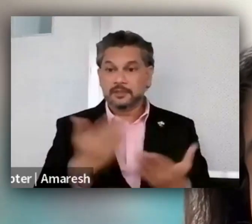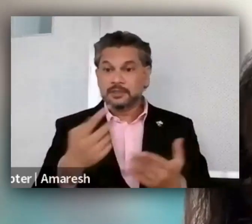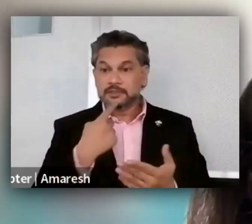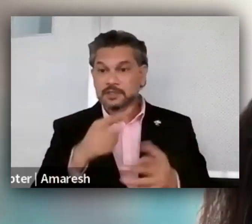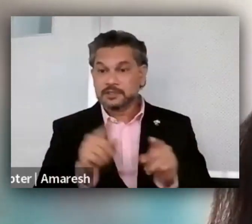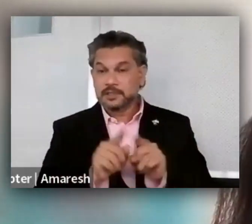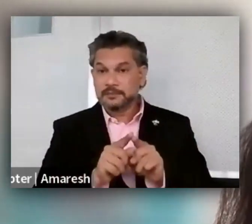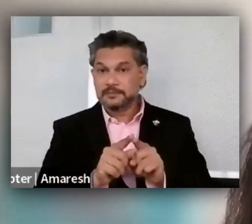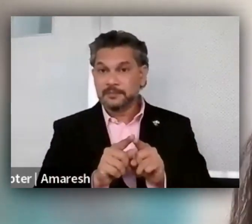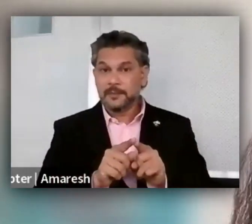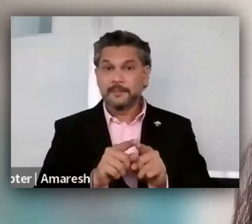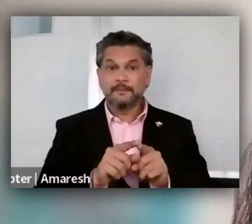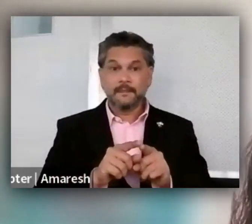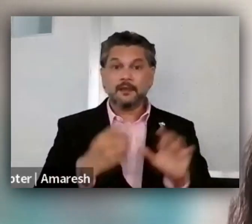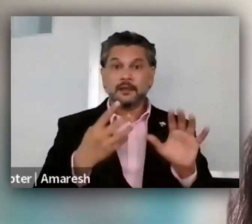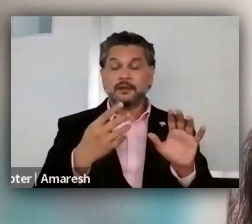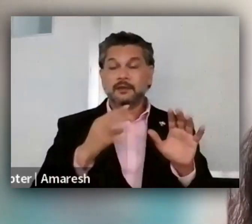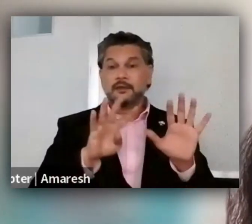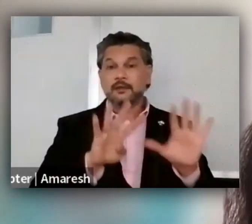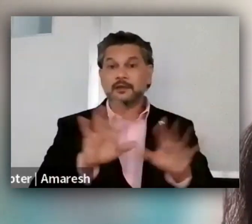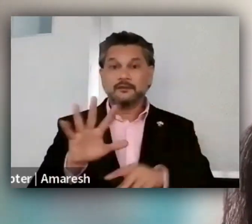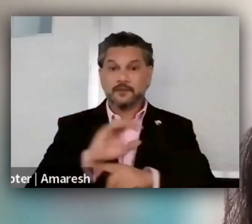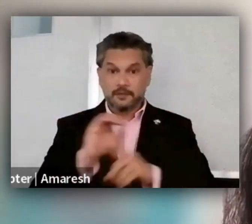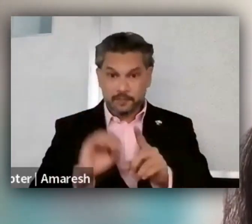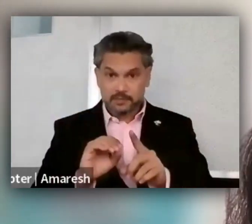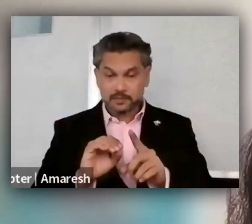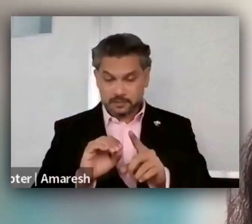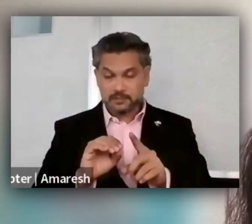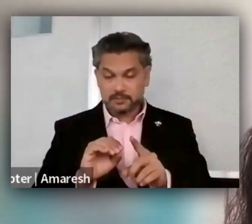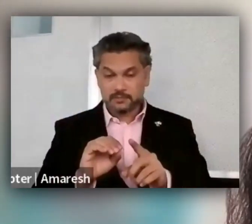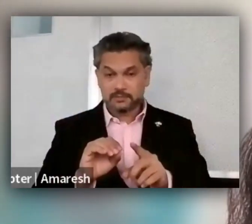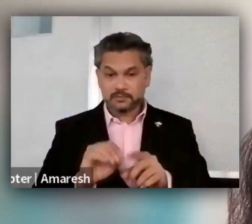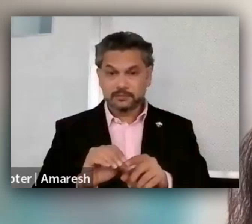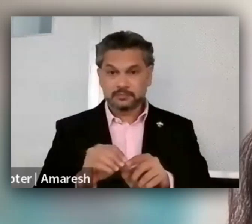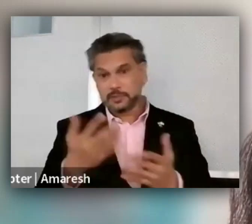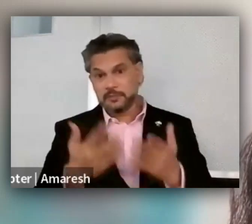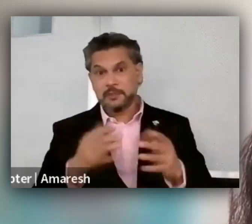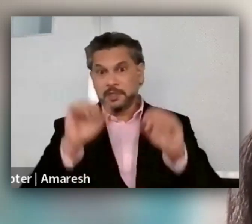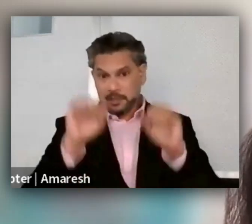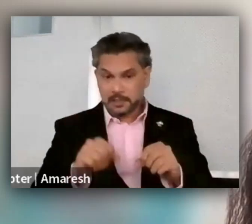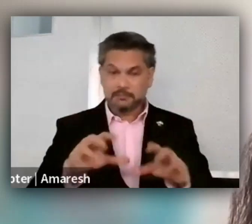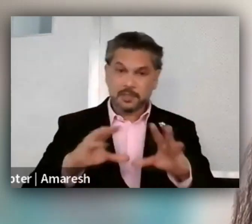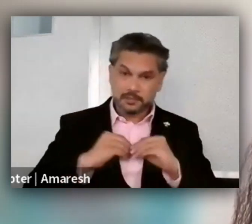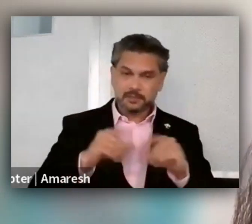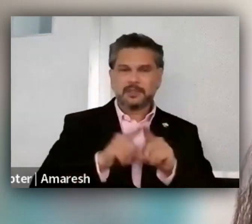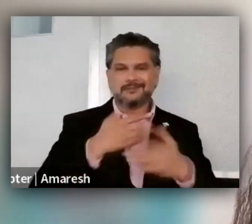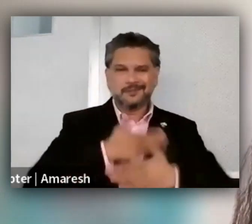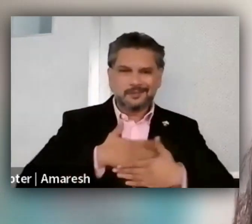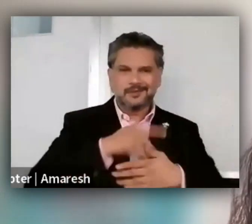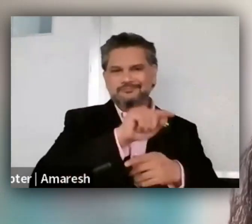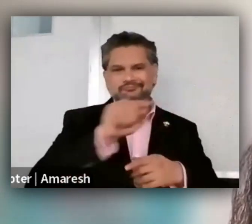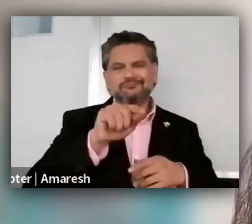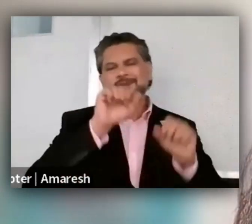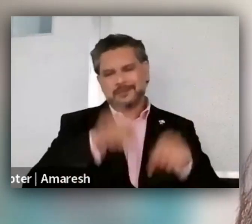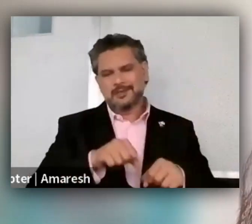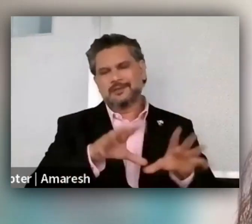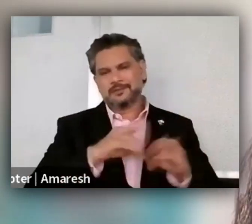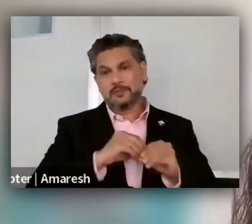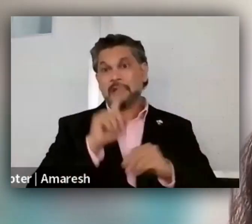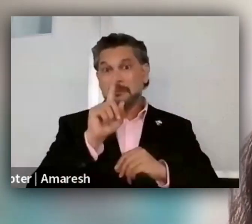And as we, as he says, 95% accuracy may be acceptable in entertainment or other contexts.